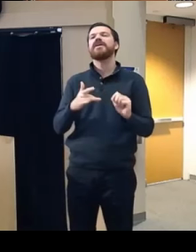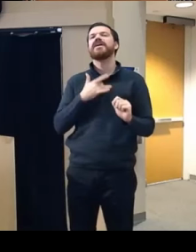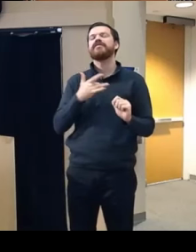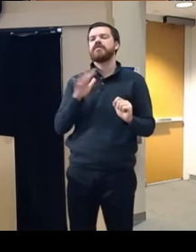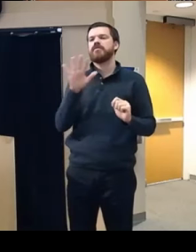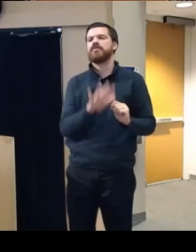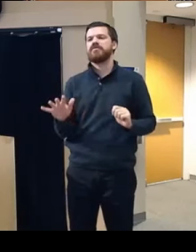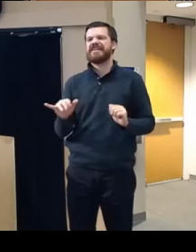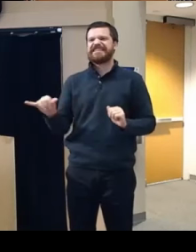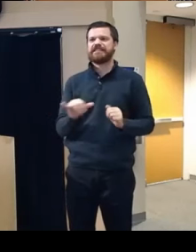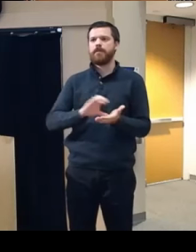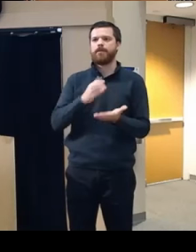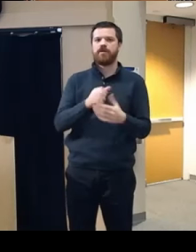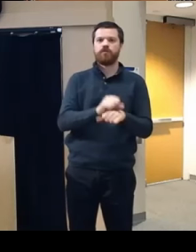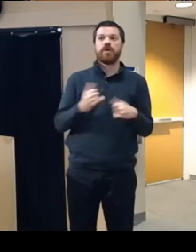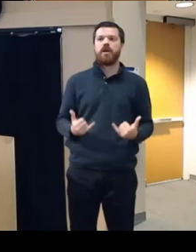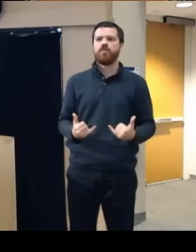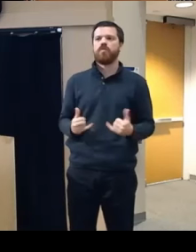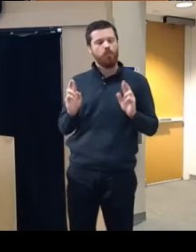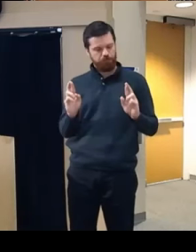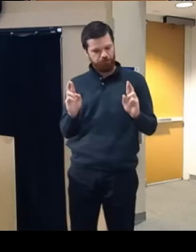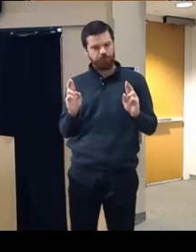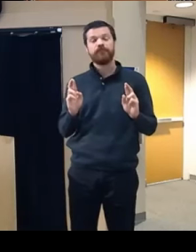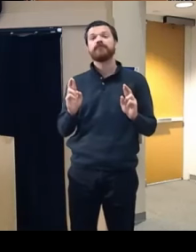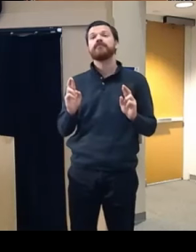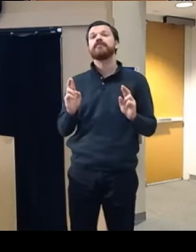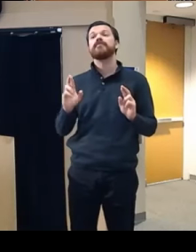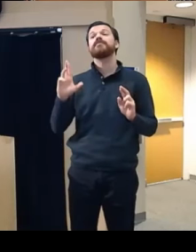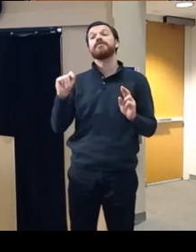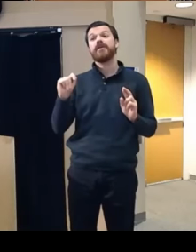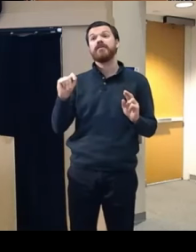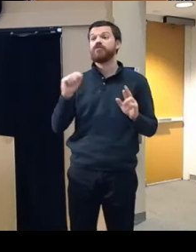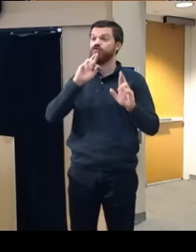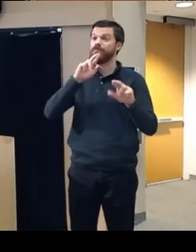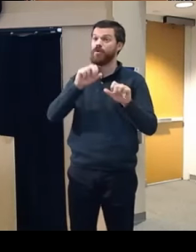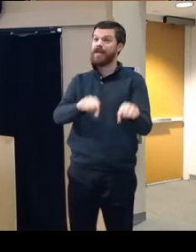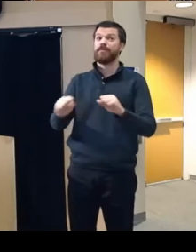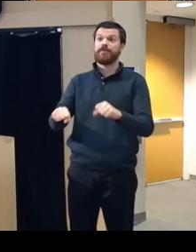the same amount of work as it is now um but we'll have huge reporting capabilities